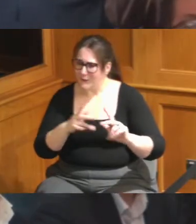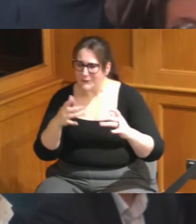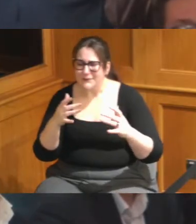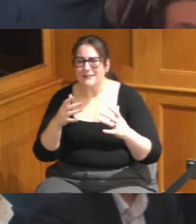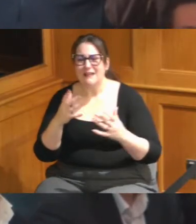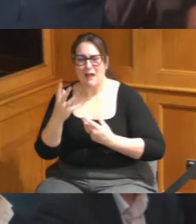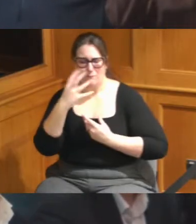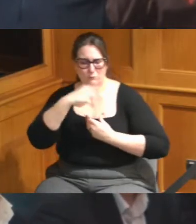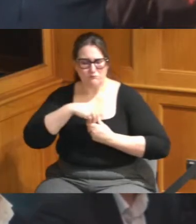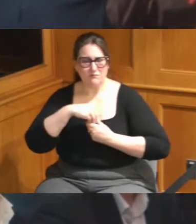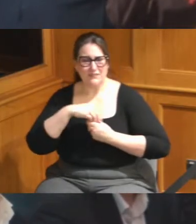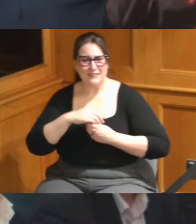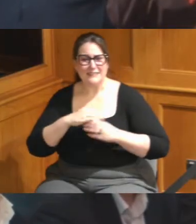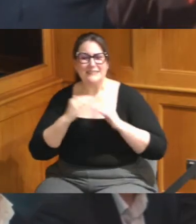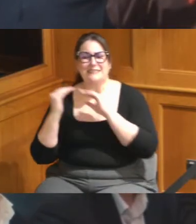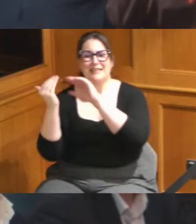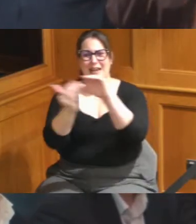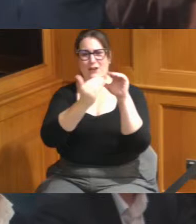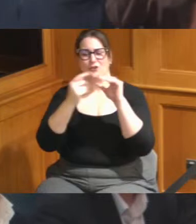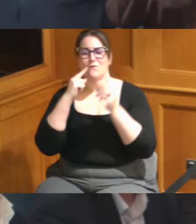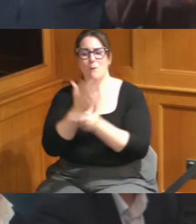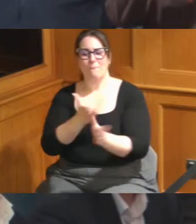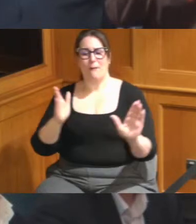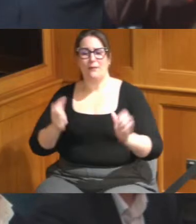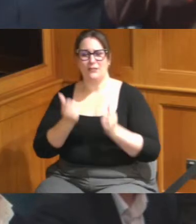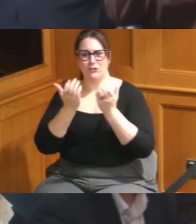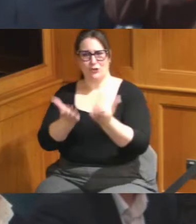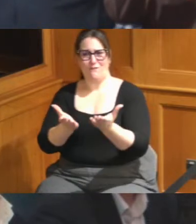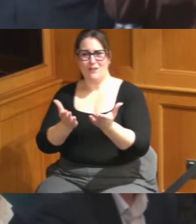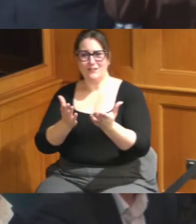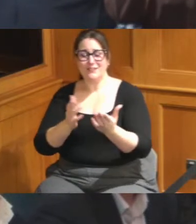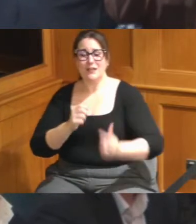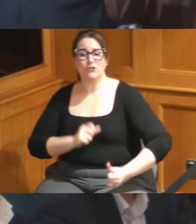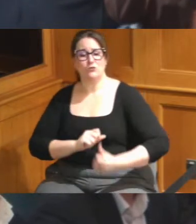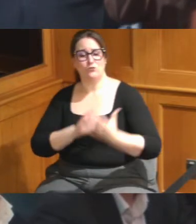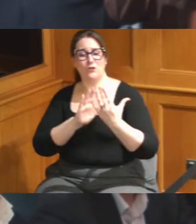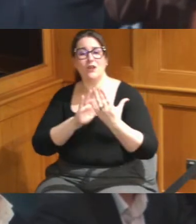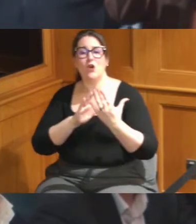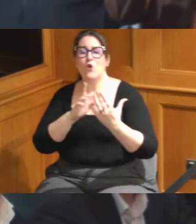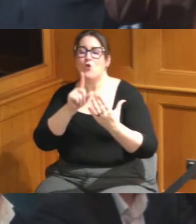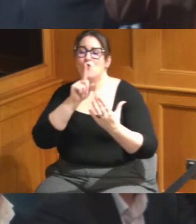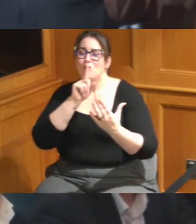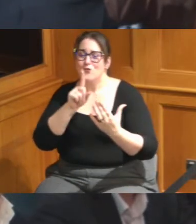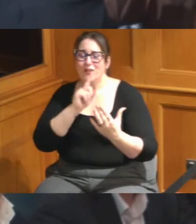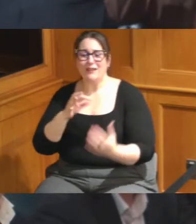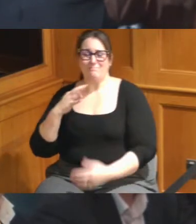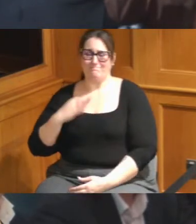standards of public service, and reflect great credit upon the Hamilton County Sheriff's Office